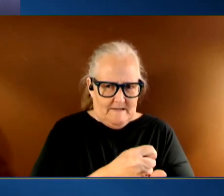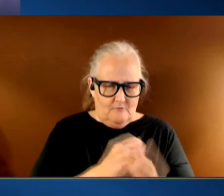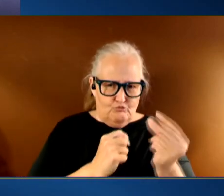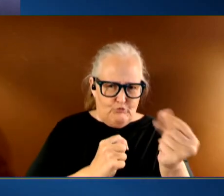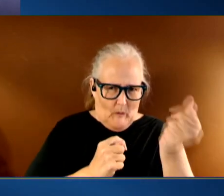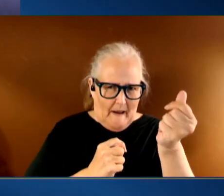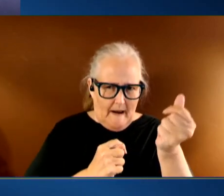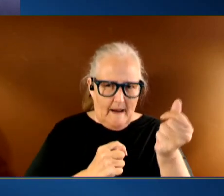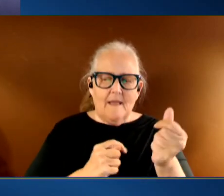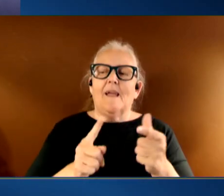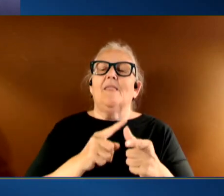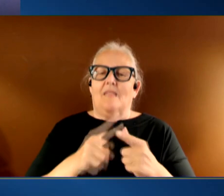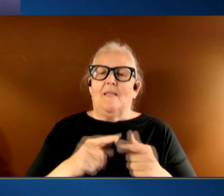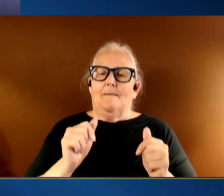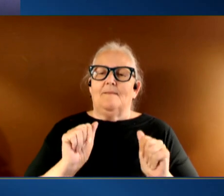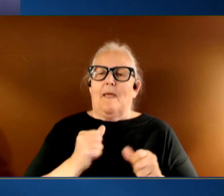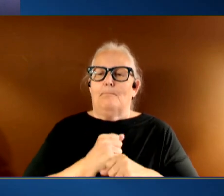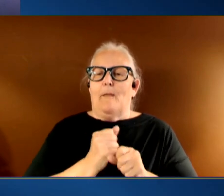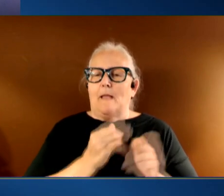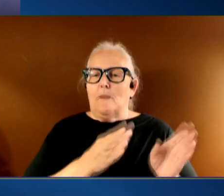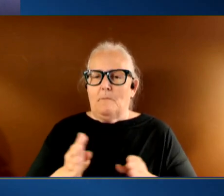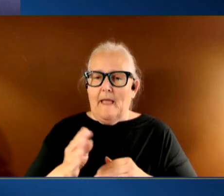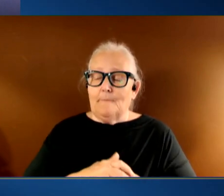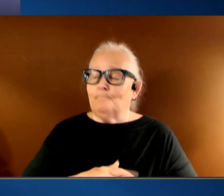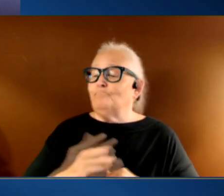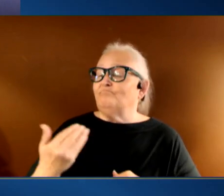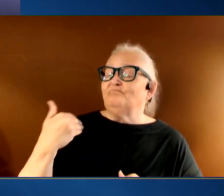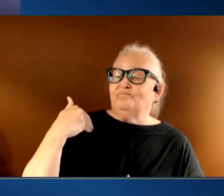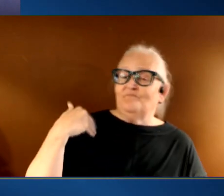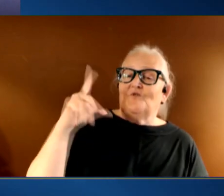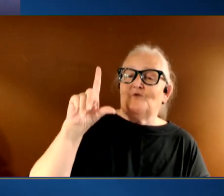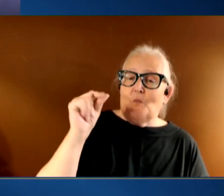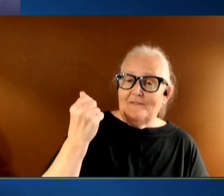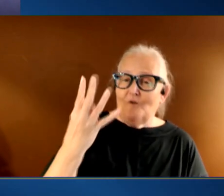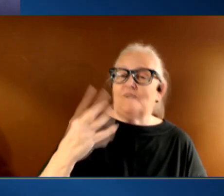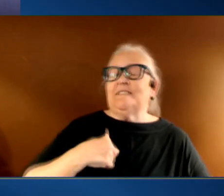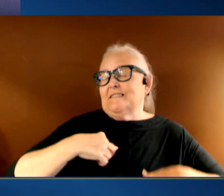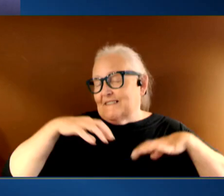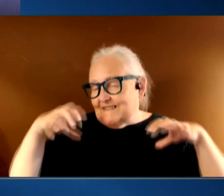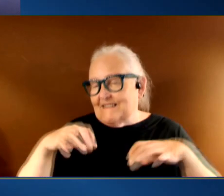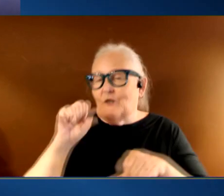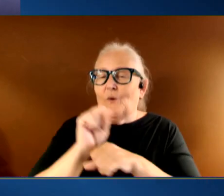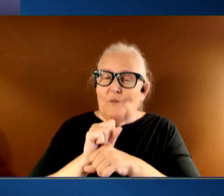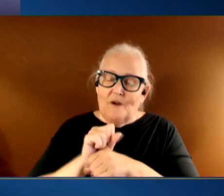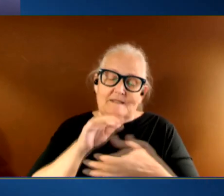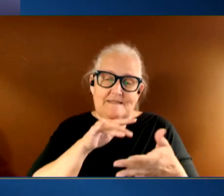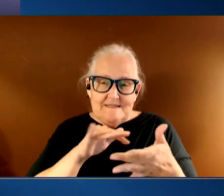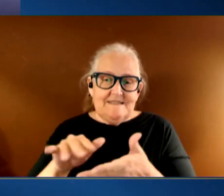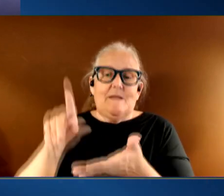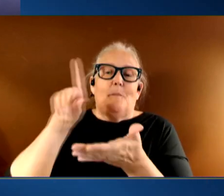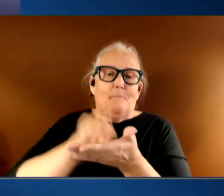for them. But in 2014, I'd done all this work, published it. I was actually sadder than ever,